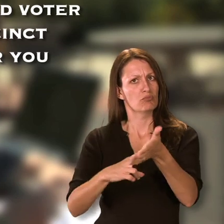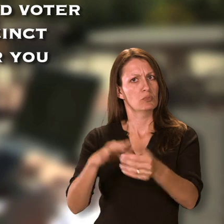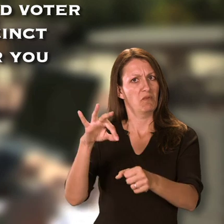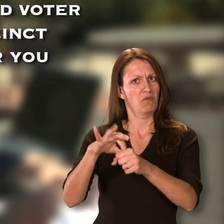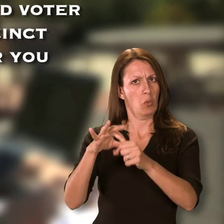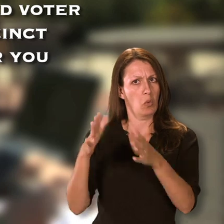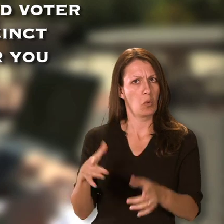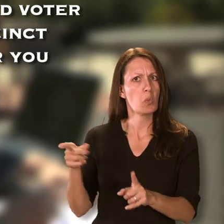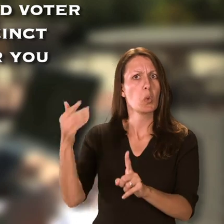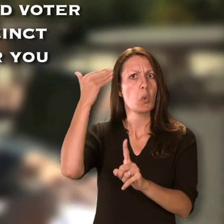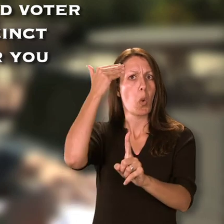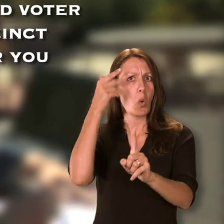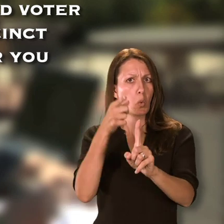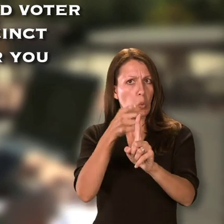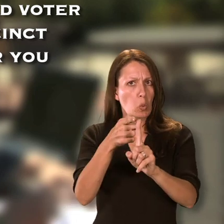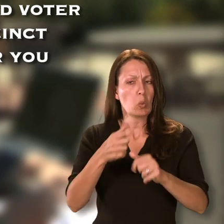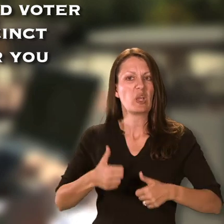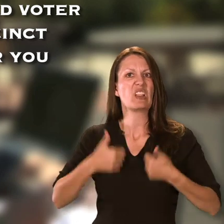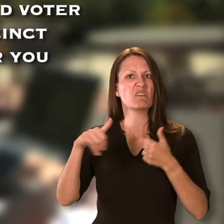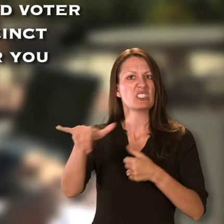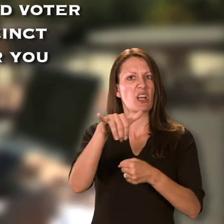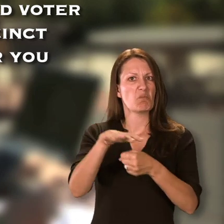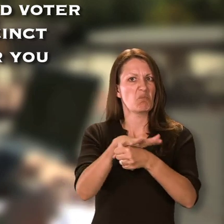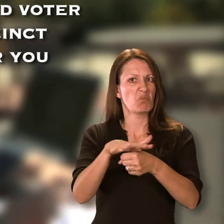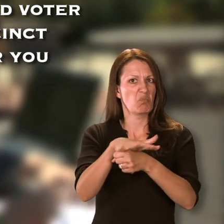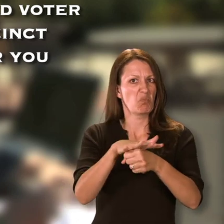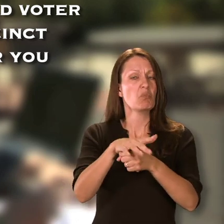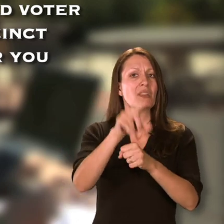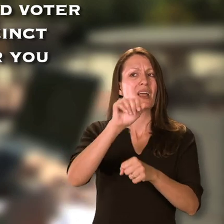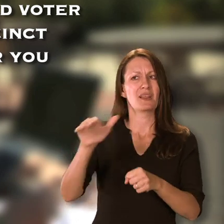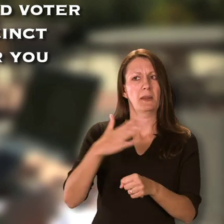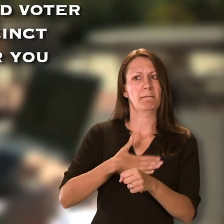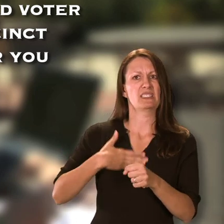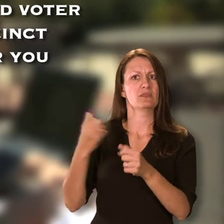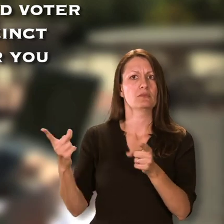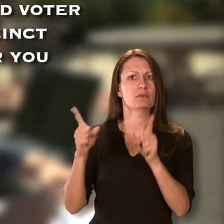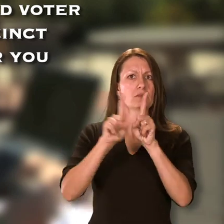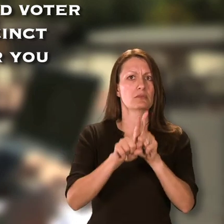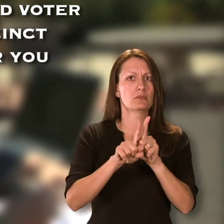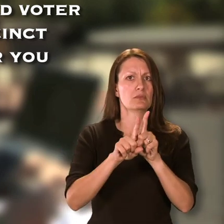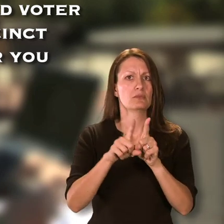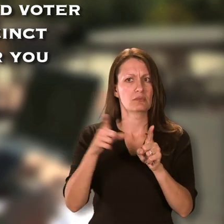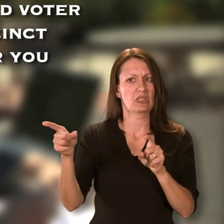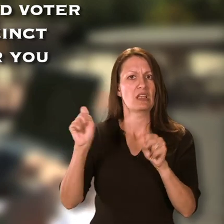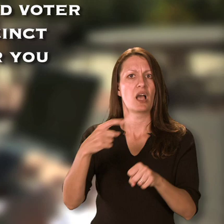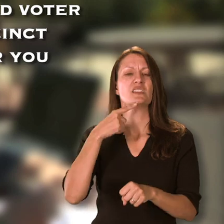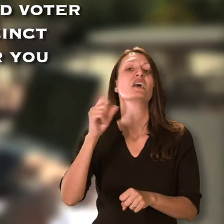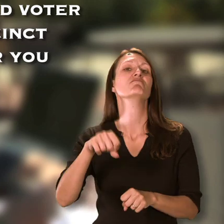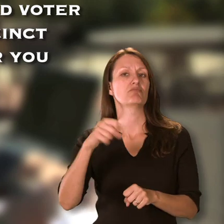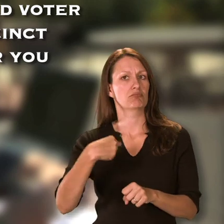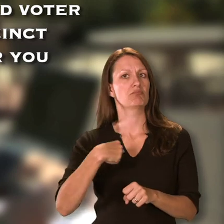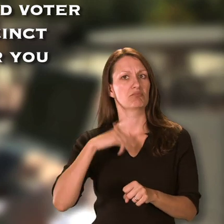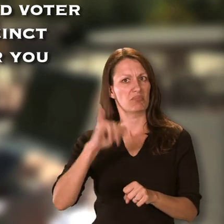and lives in the same precinct to vouch for you.